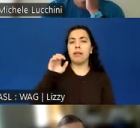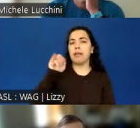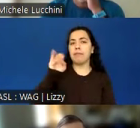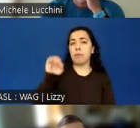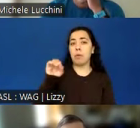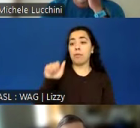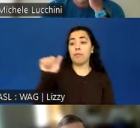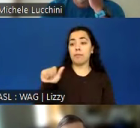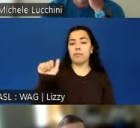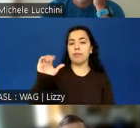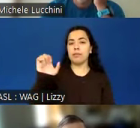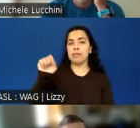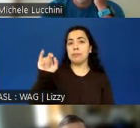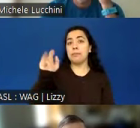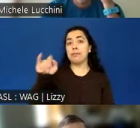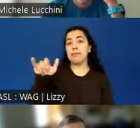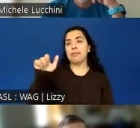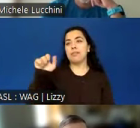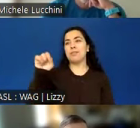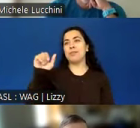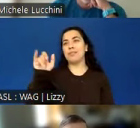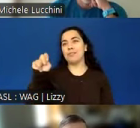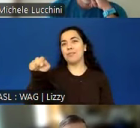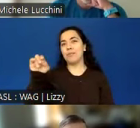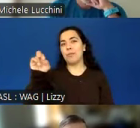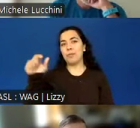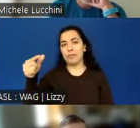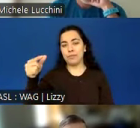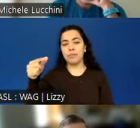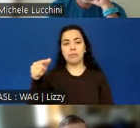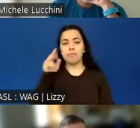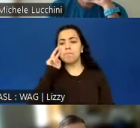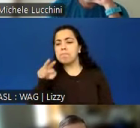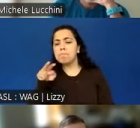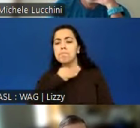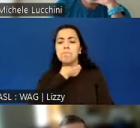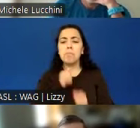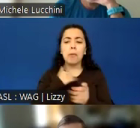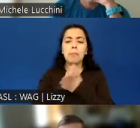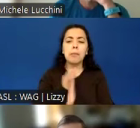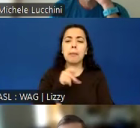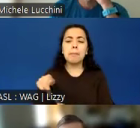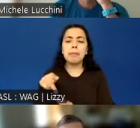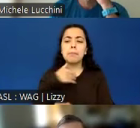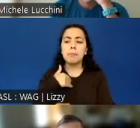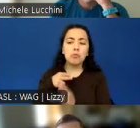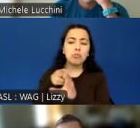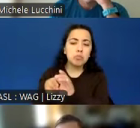info@accessibilityassociation.org to see how you can become an IAAP member today.